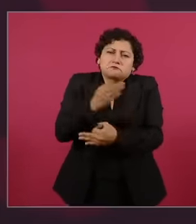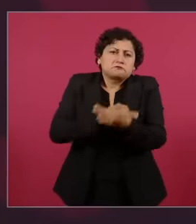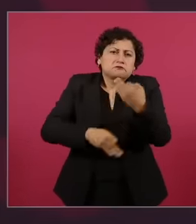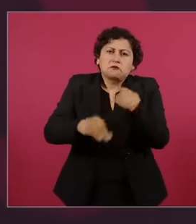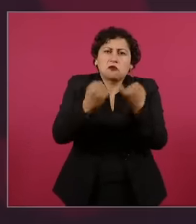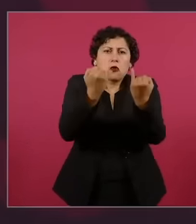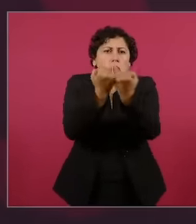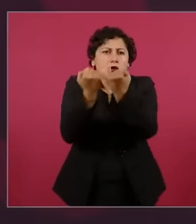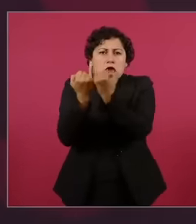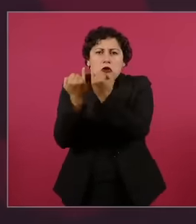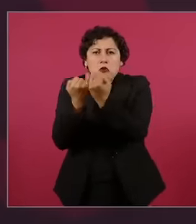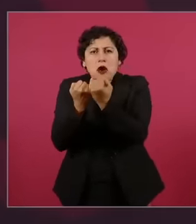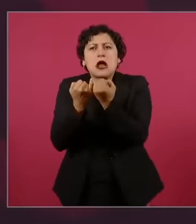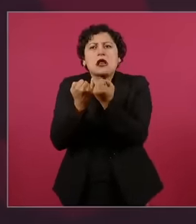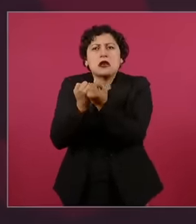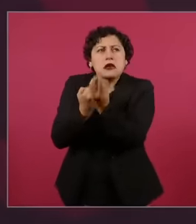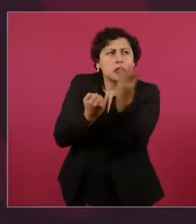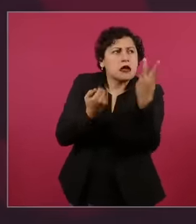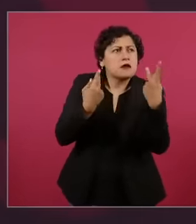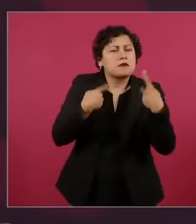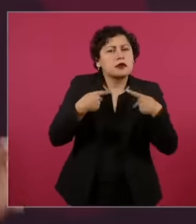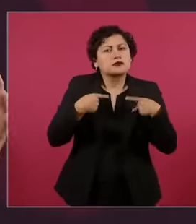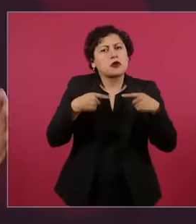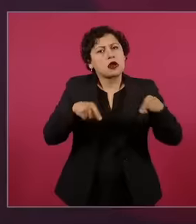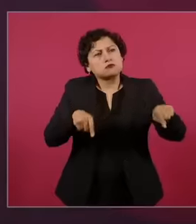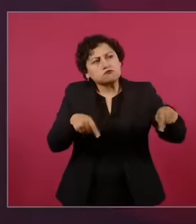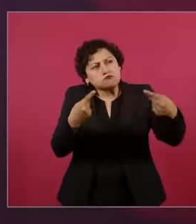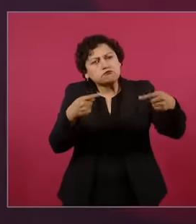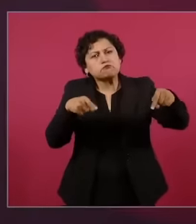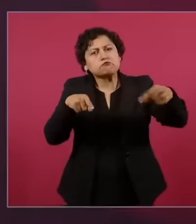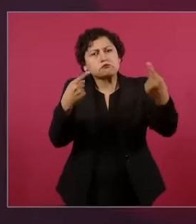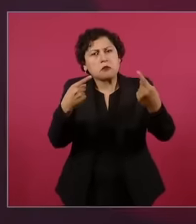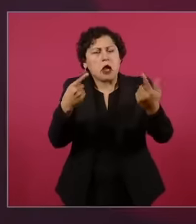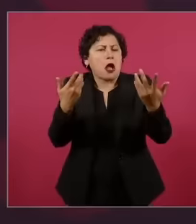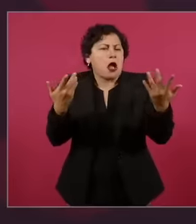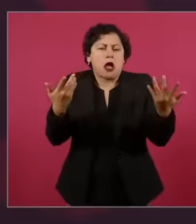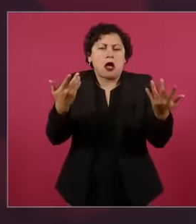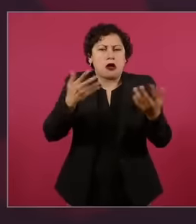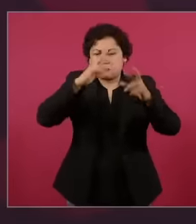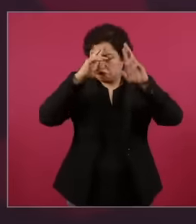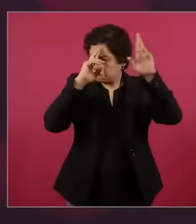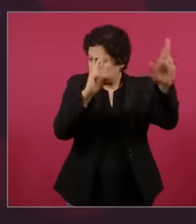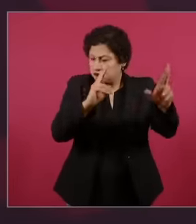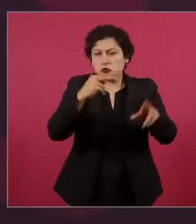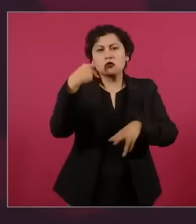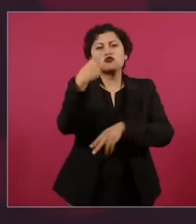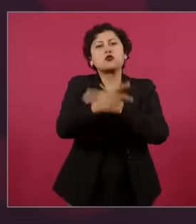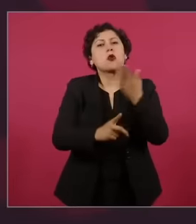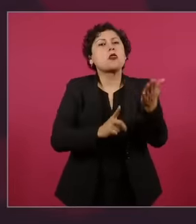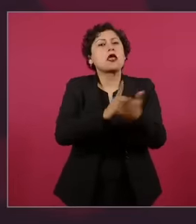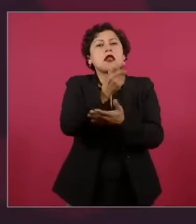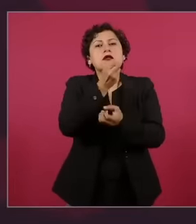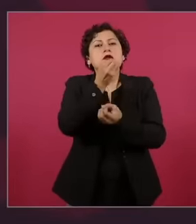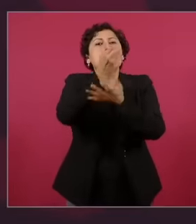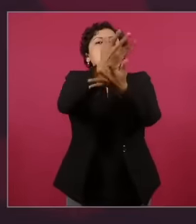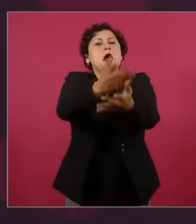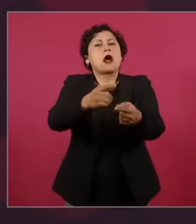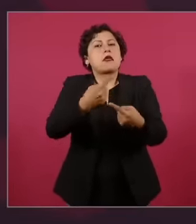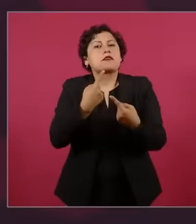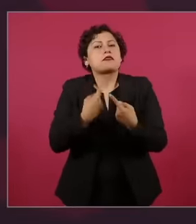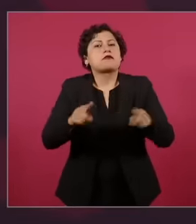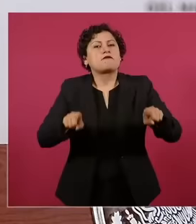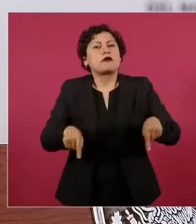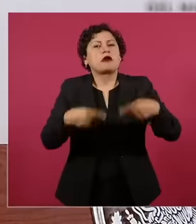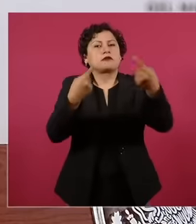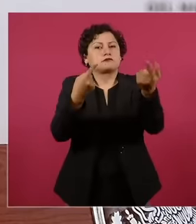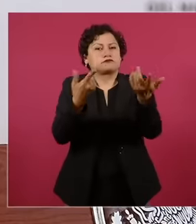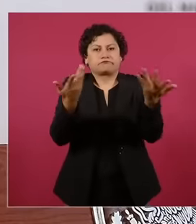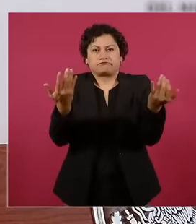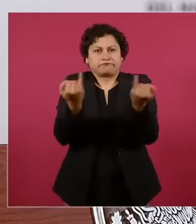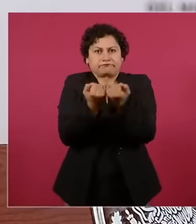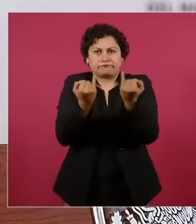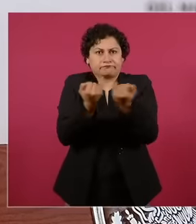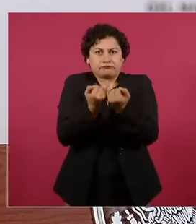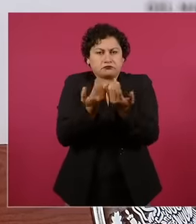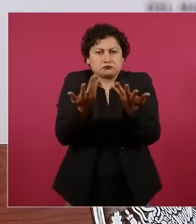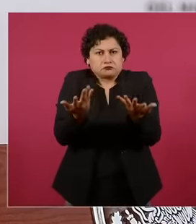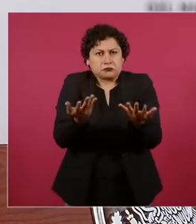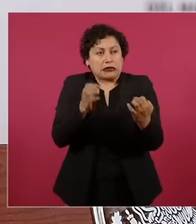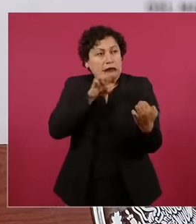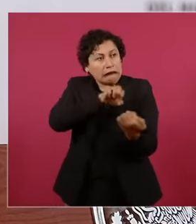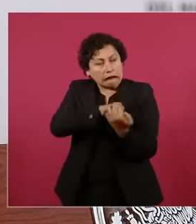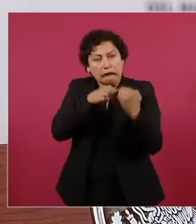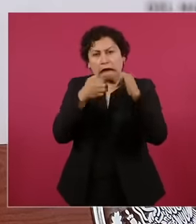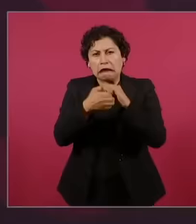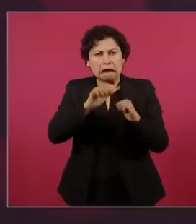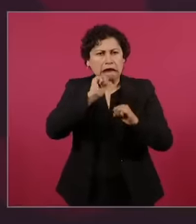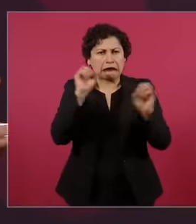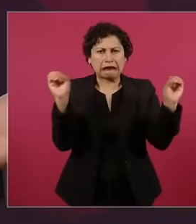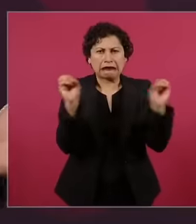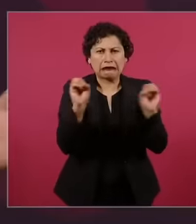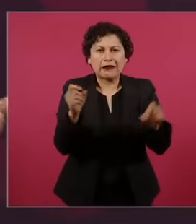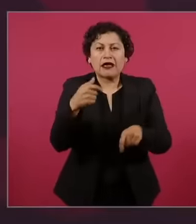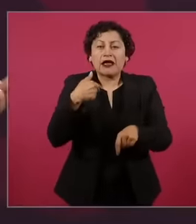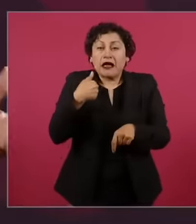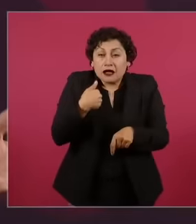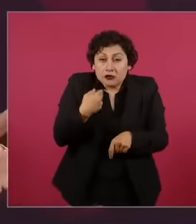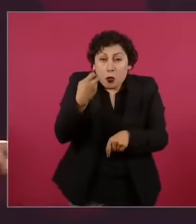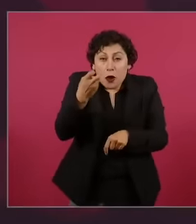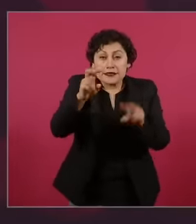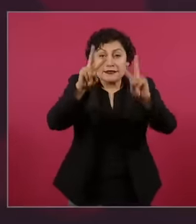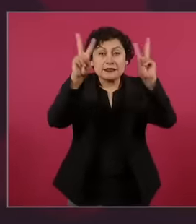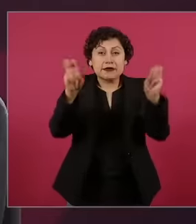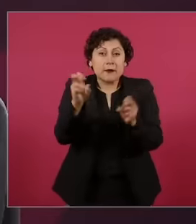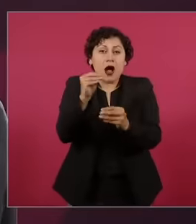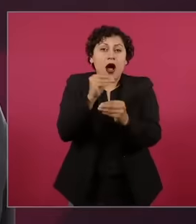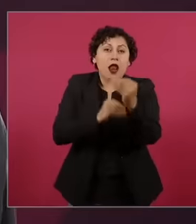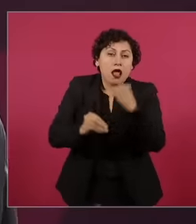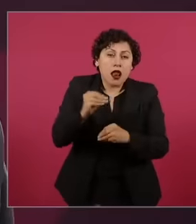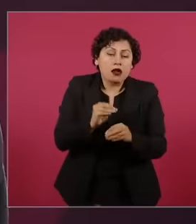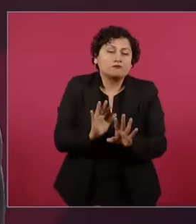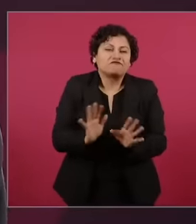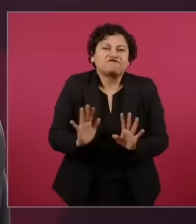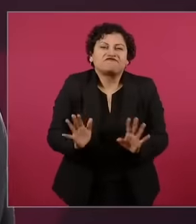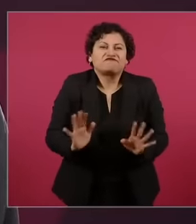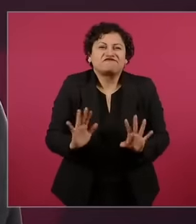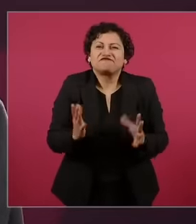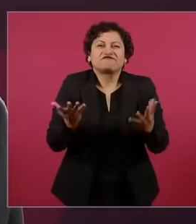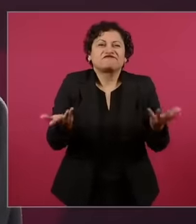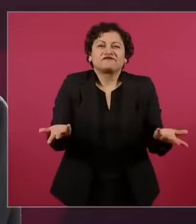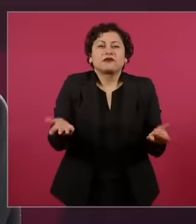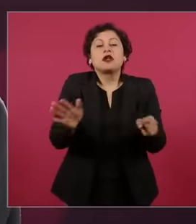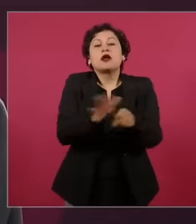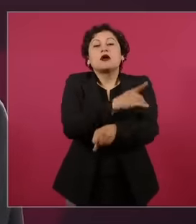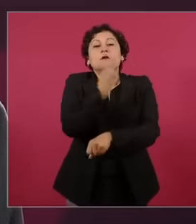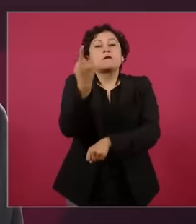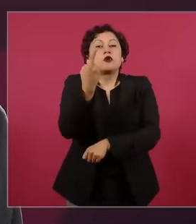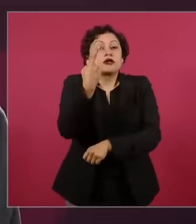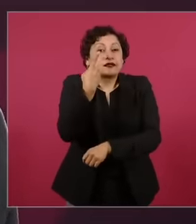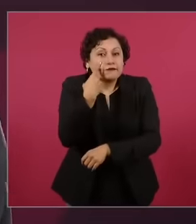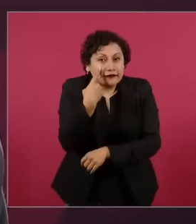enemies, I am not going to argue, but each person has to assume their responsibility